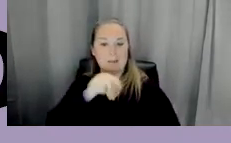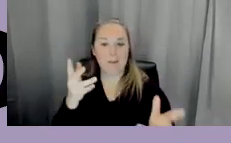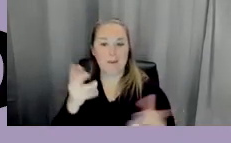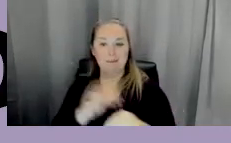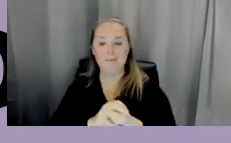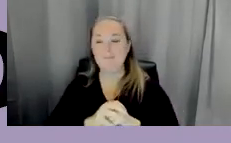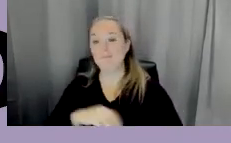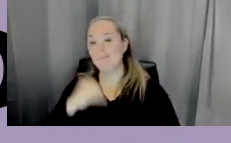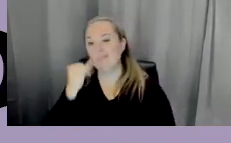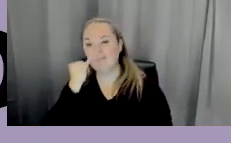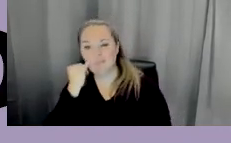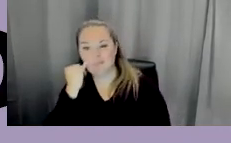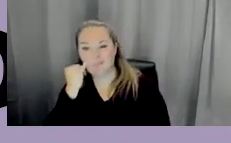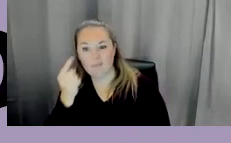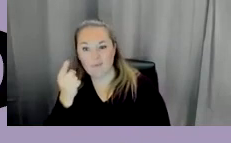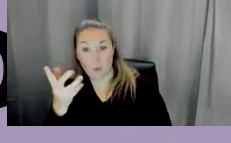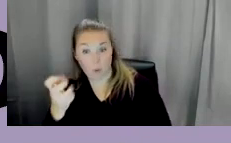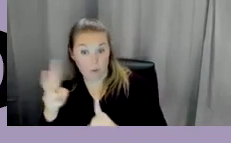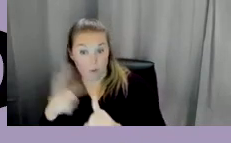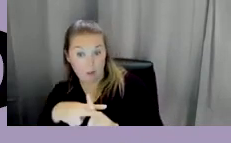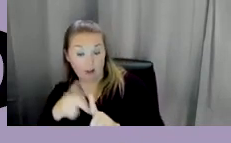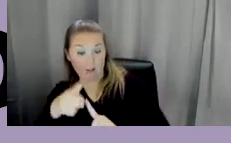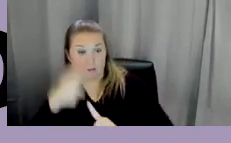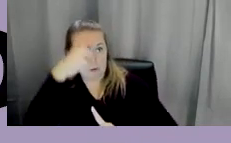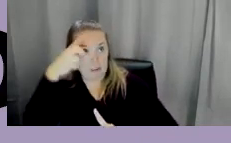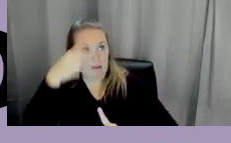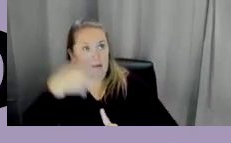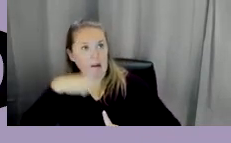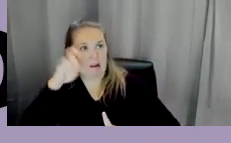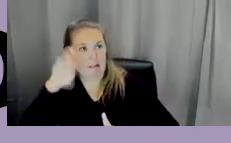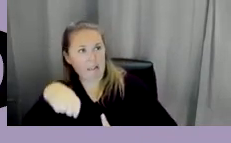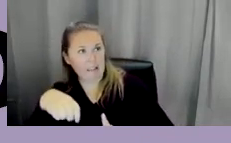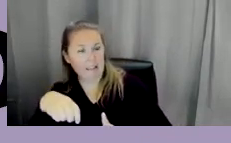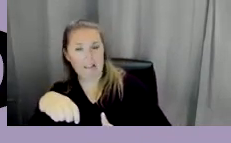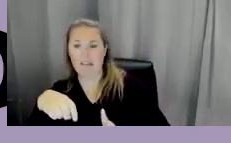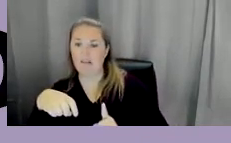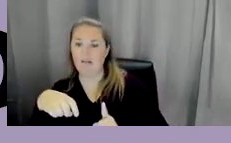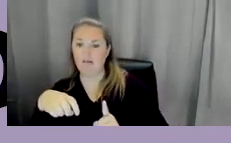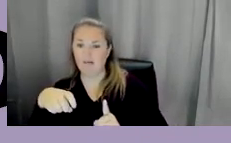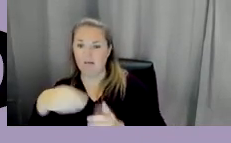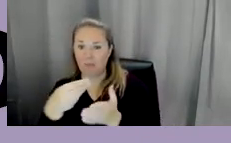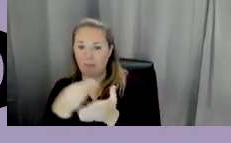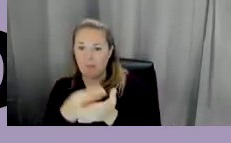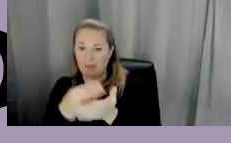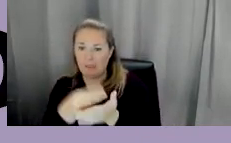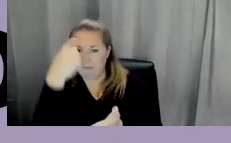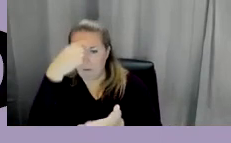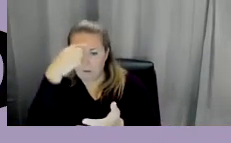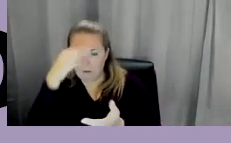, AND PROBABLY THE MOST HELPFUL WAY TO TRY TO RESPOND TO THAT QUESTION WOULD BE TO HEAR